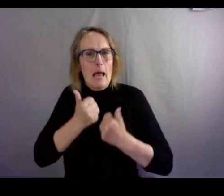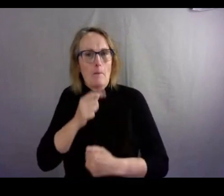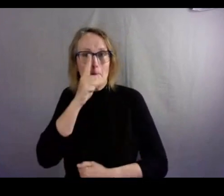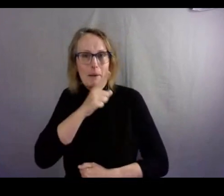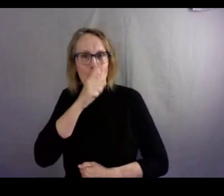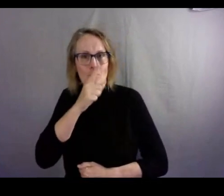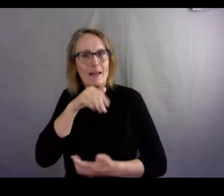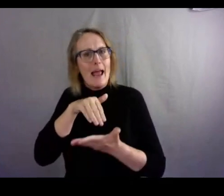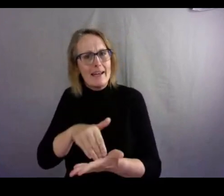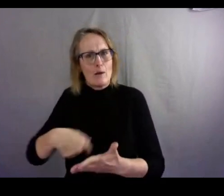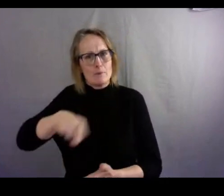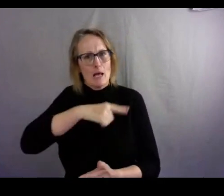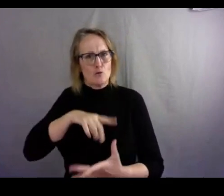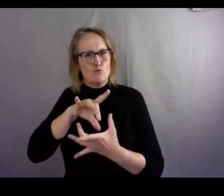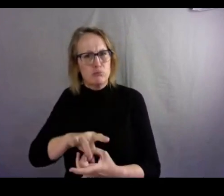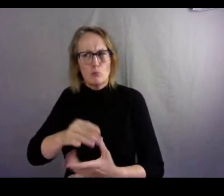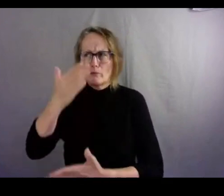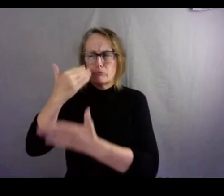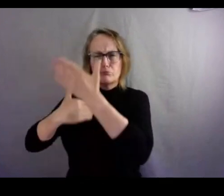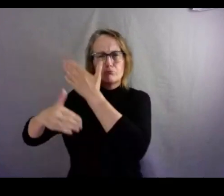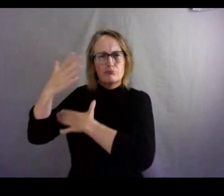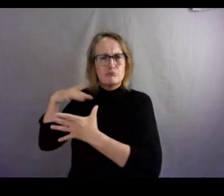to our ancestors through the earth, sky, and the environment.